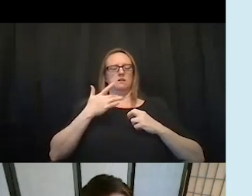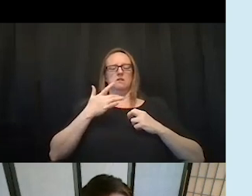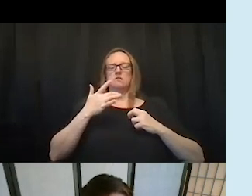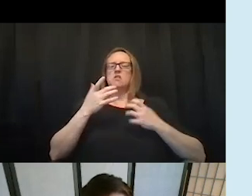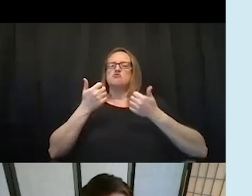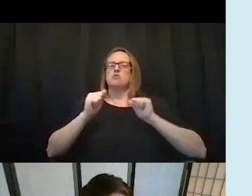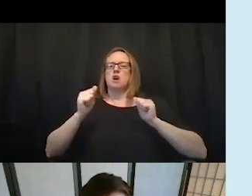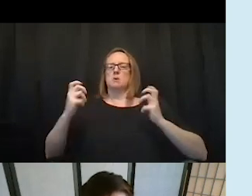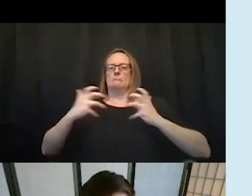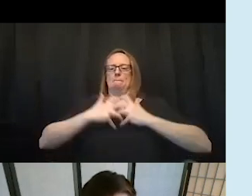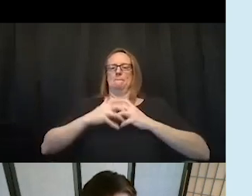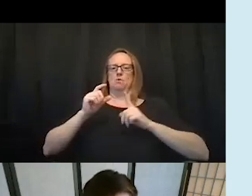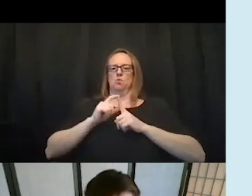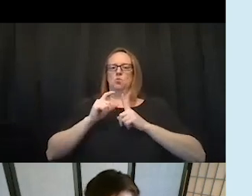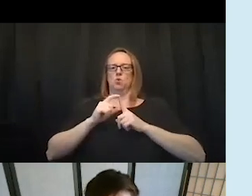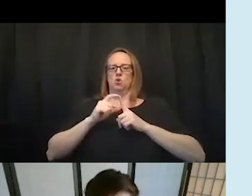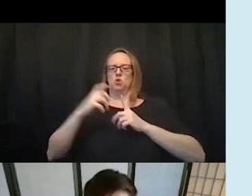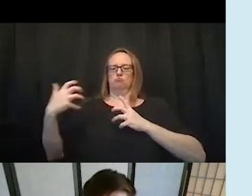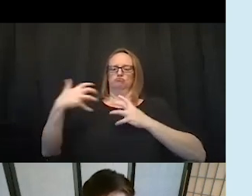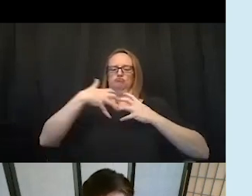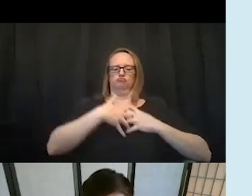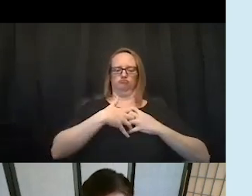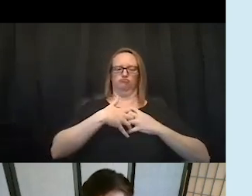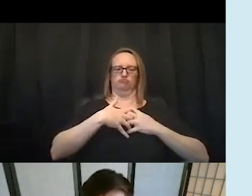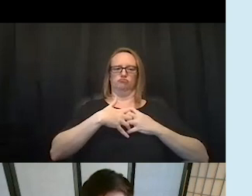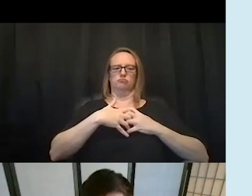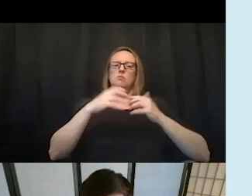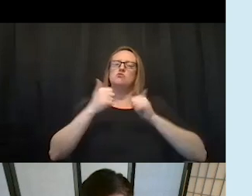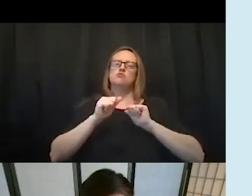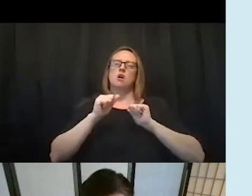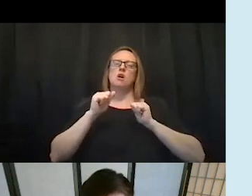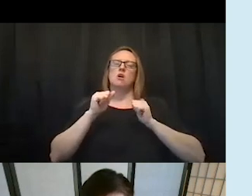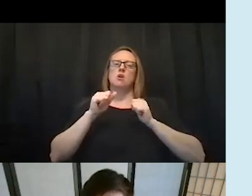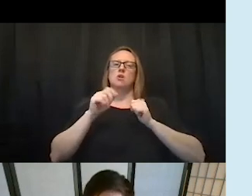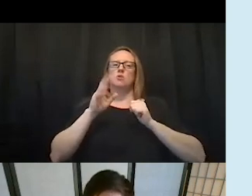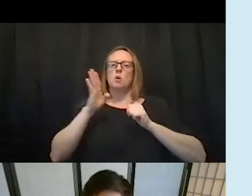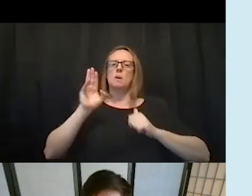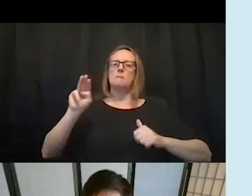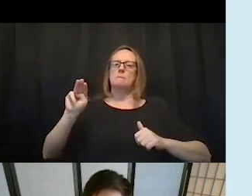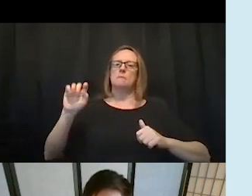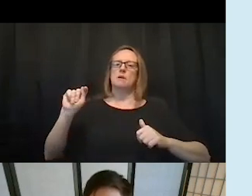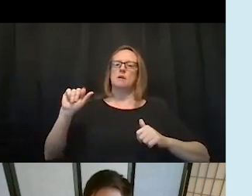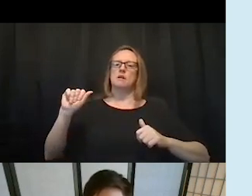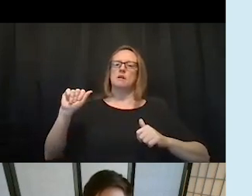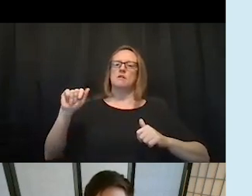and if you can try to find a metaphor to describe what you're feeling so it might feel like a flower